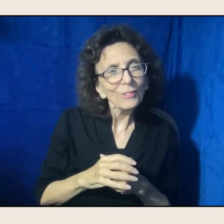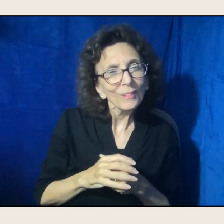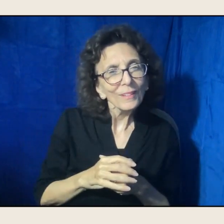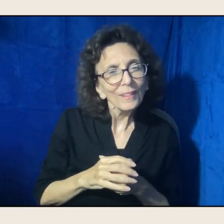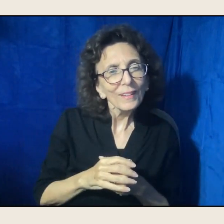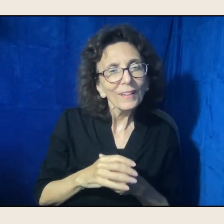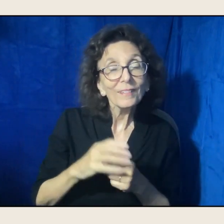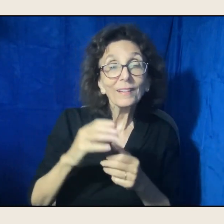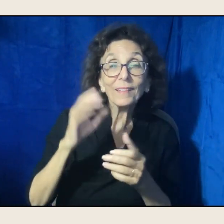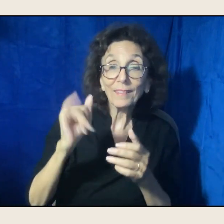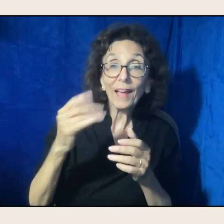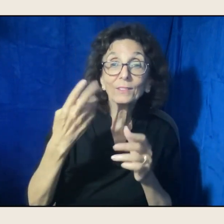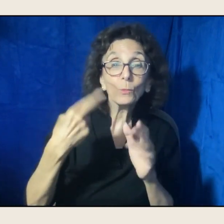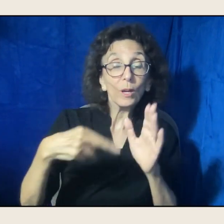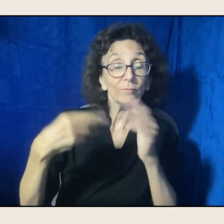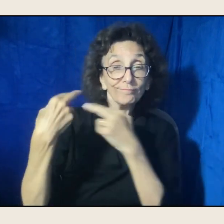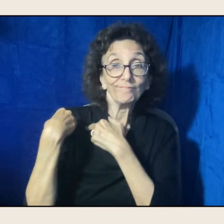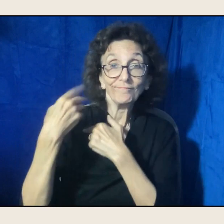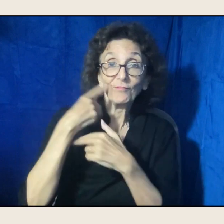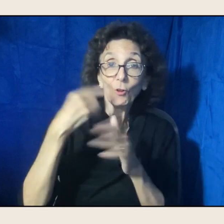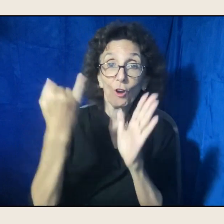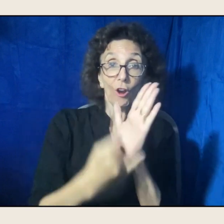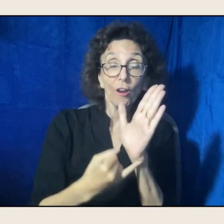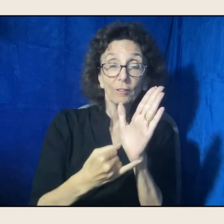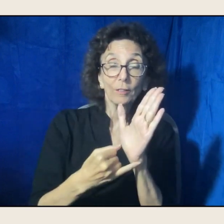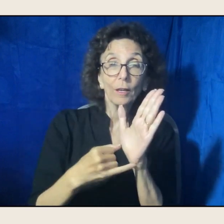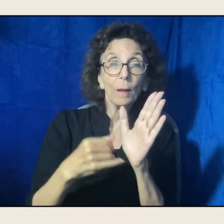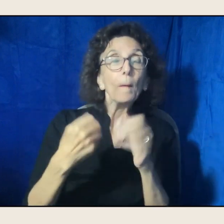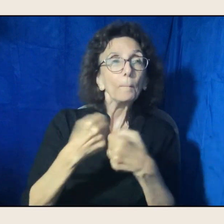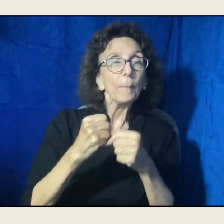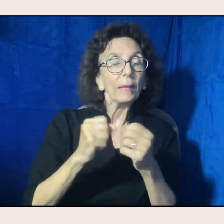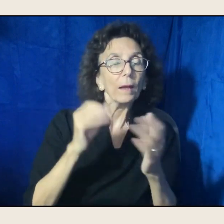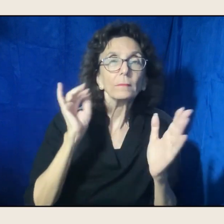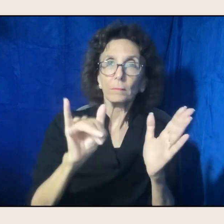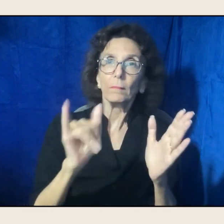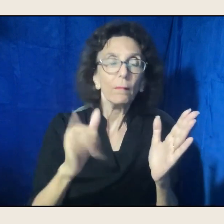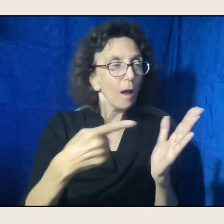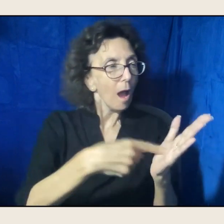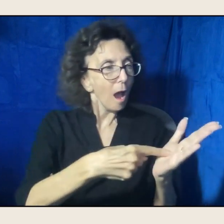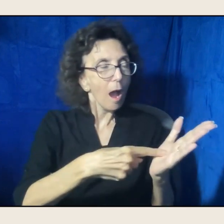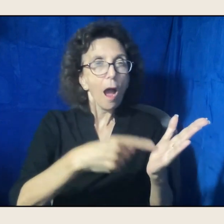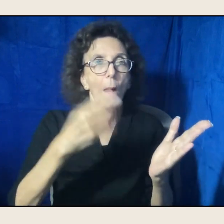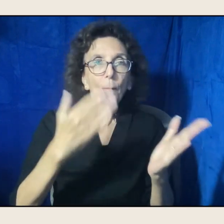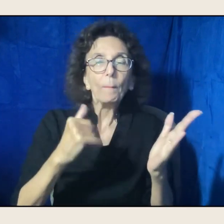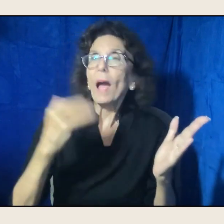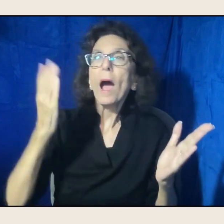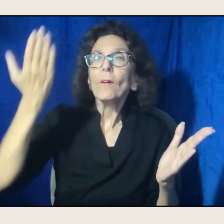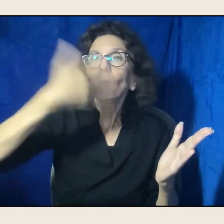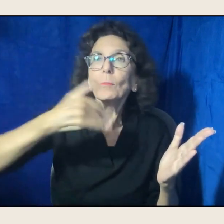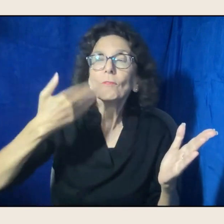It's not only making us conscious of something that we might not see, but it can also remind us of things